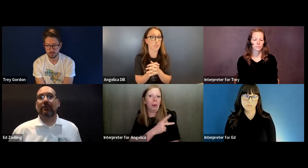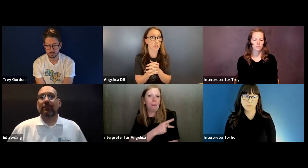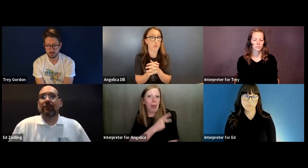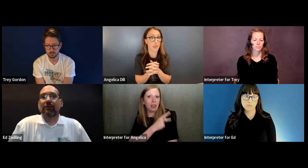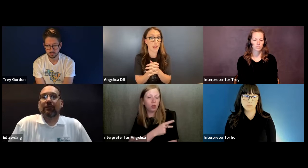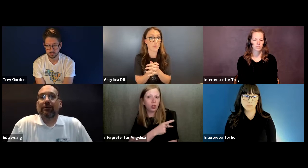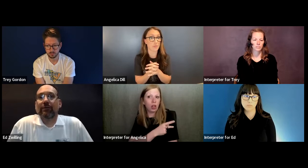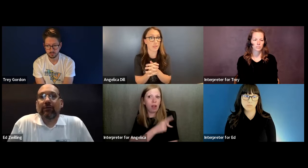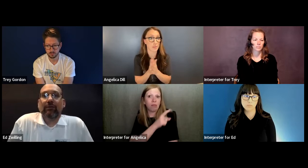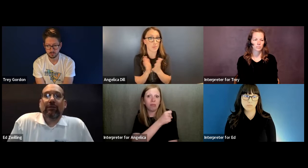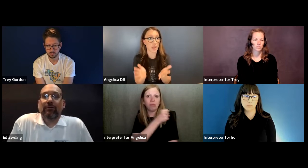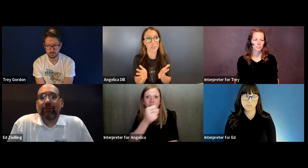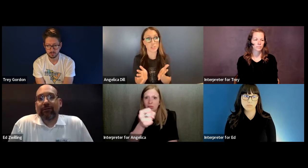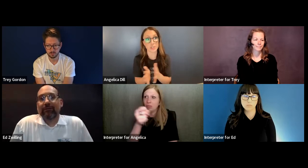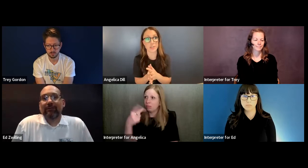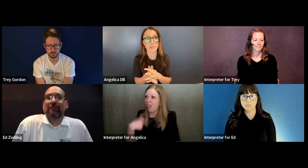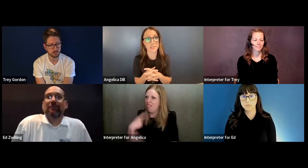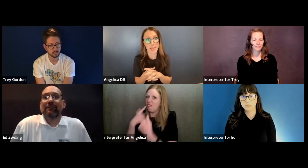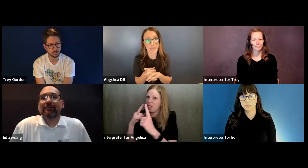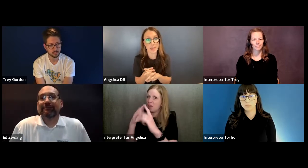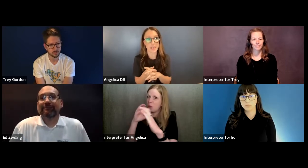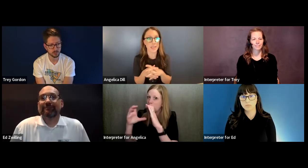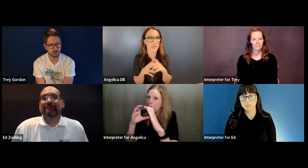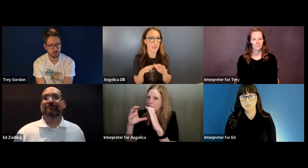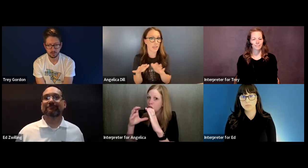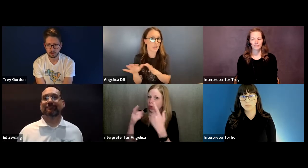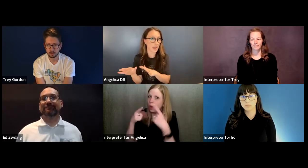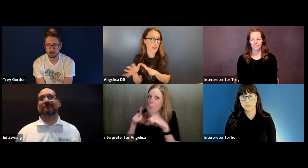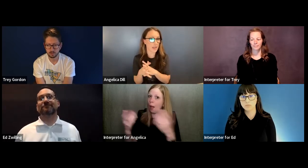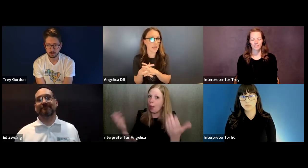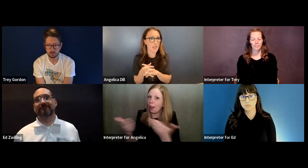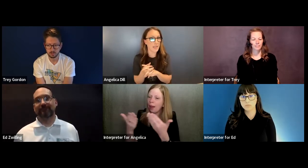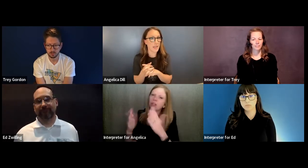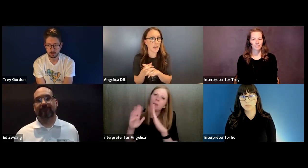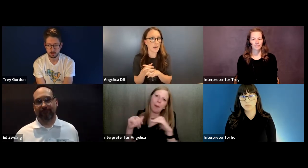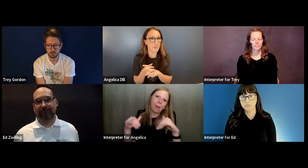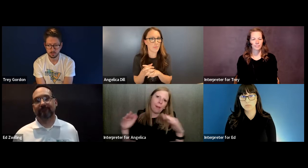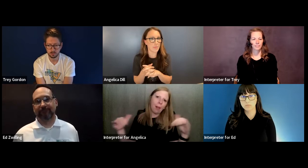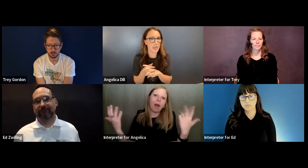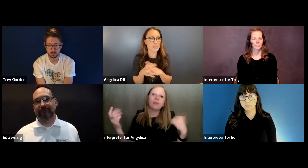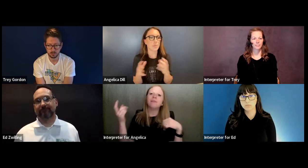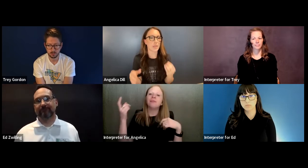sure that they have effective communication during their stay yadda yadda um that's when we get